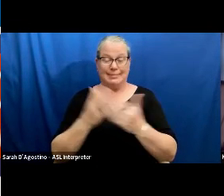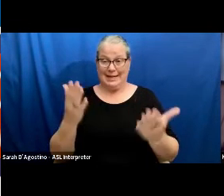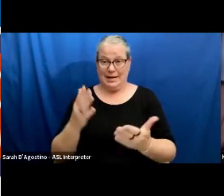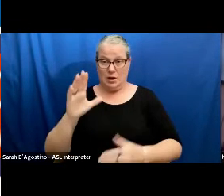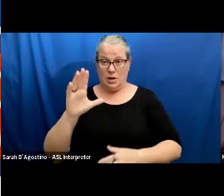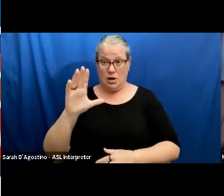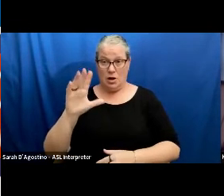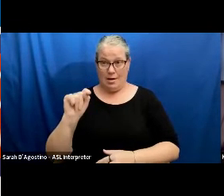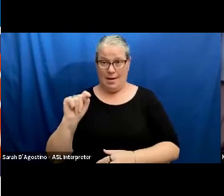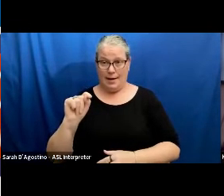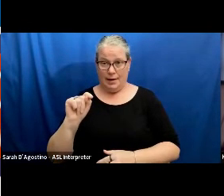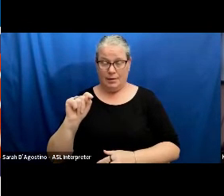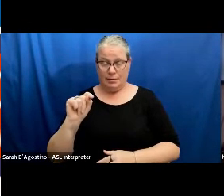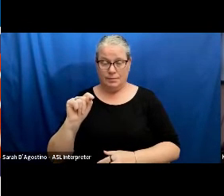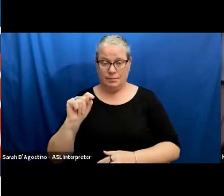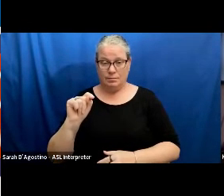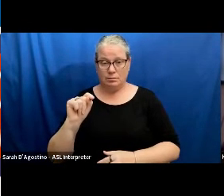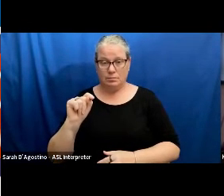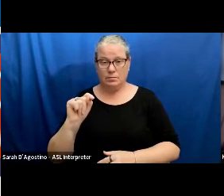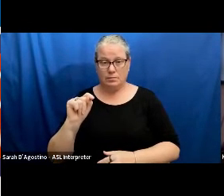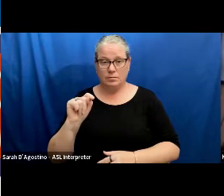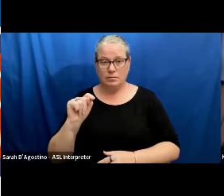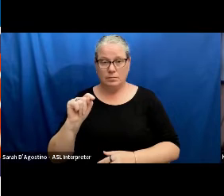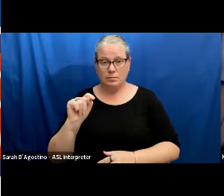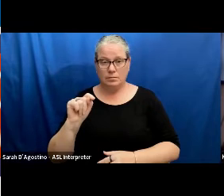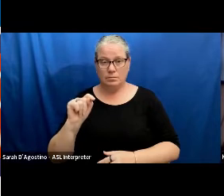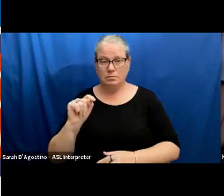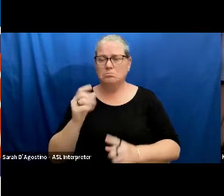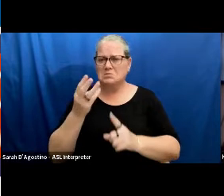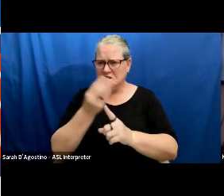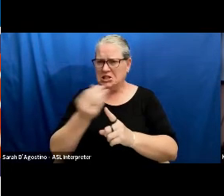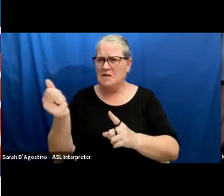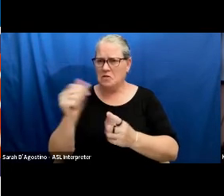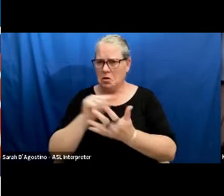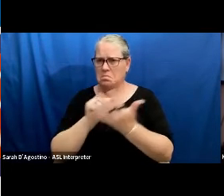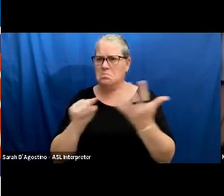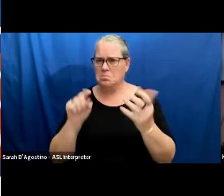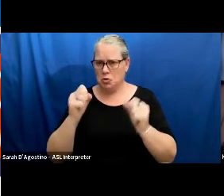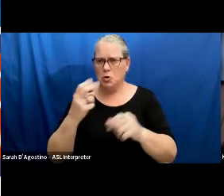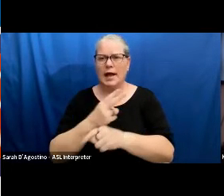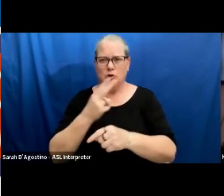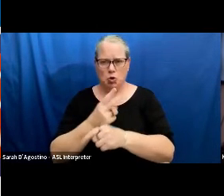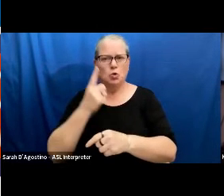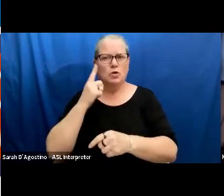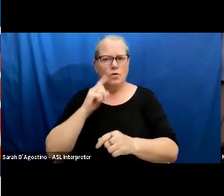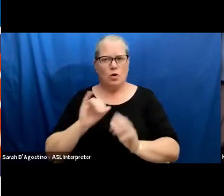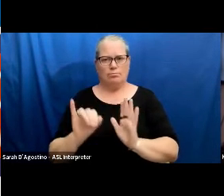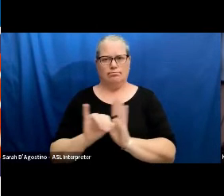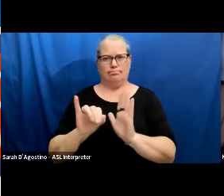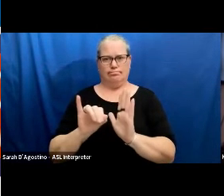um there are a number of things that you can use as voter identification you may have an